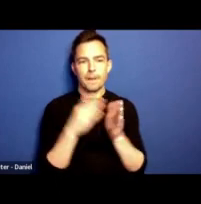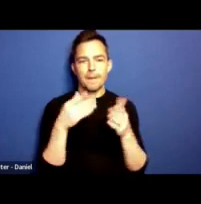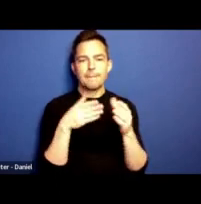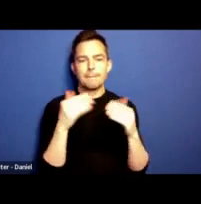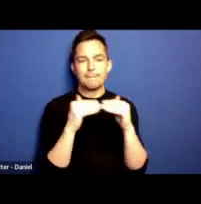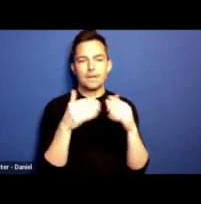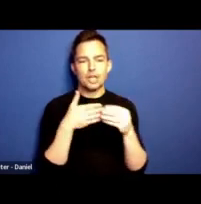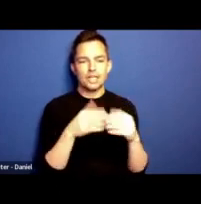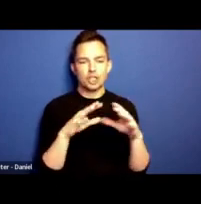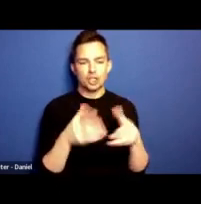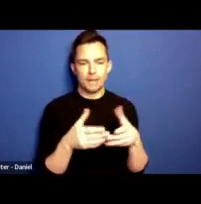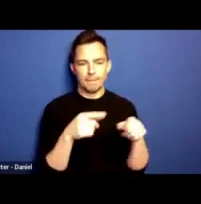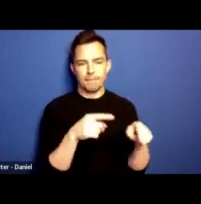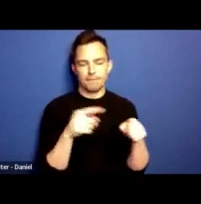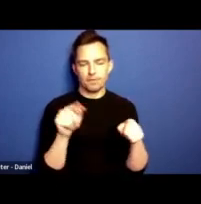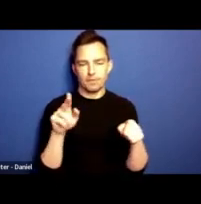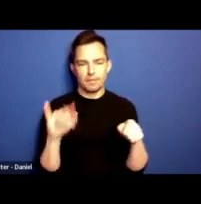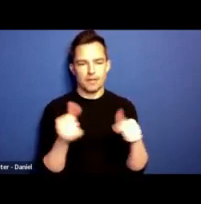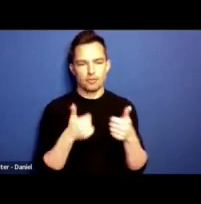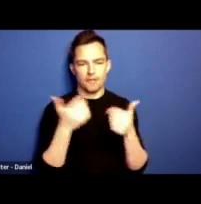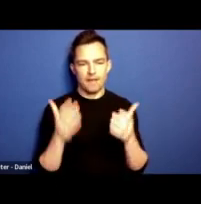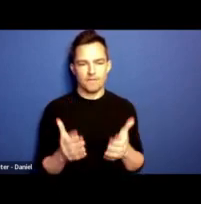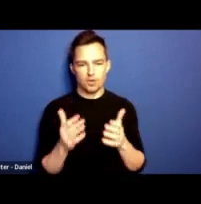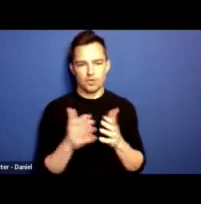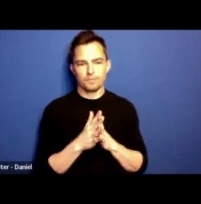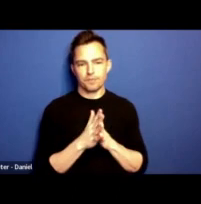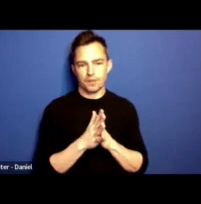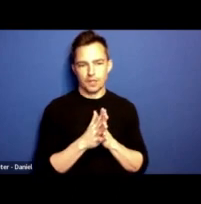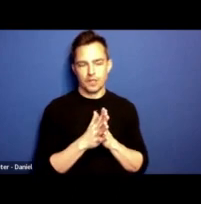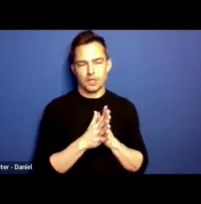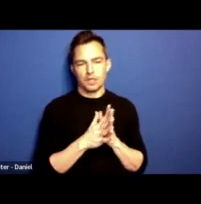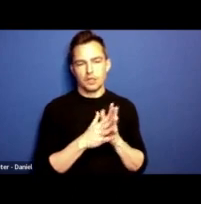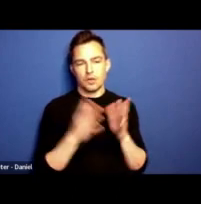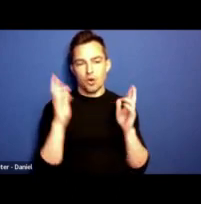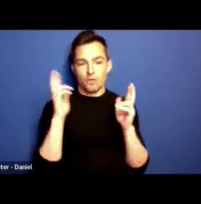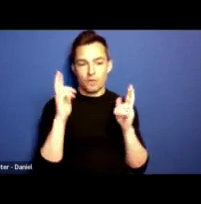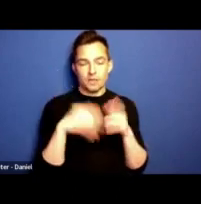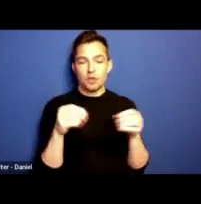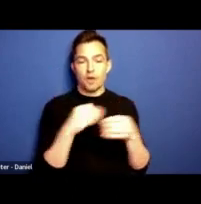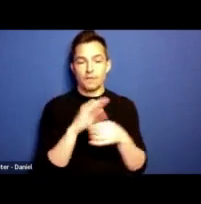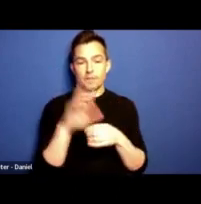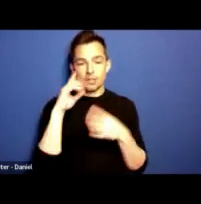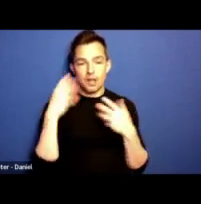survivors. Hopefully with the help of the Office of Mental Health, we can introduce into